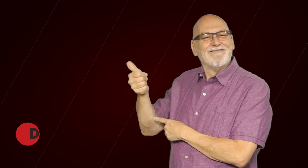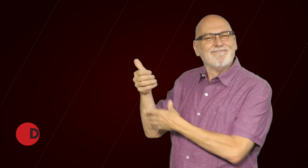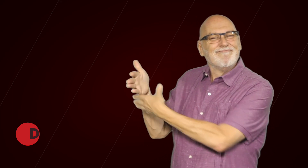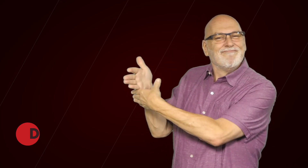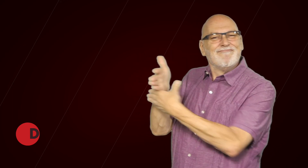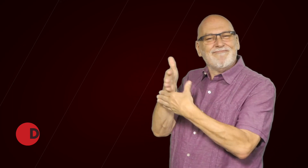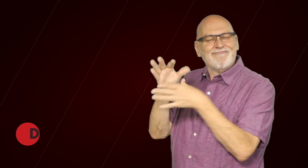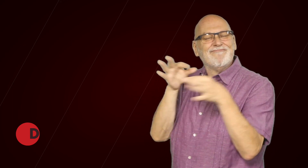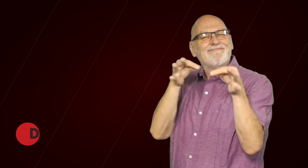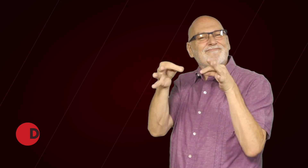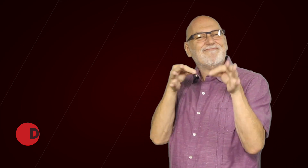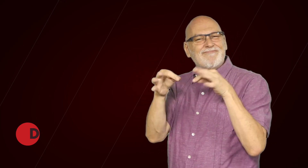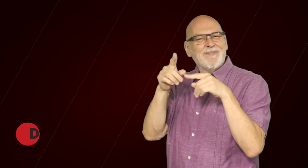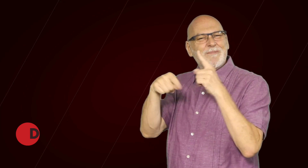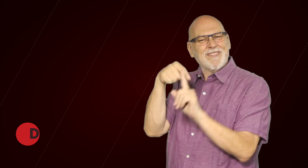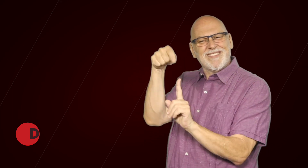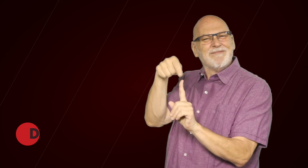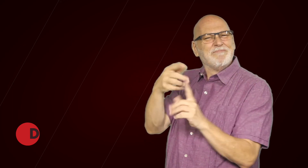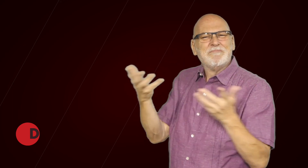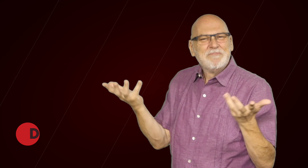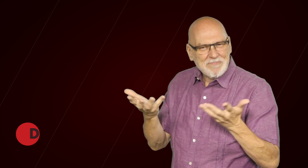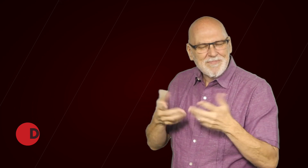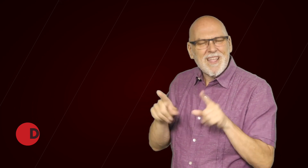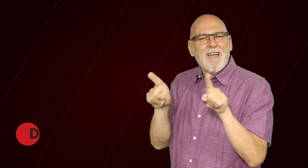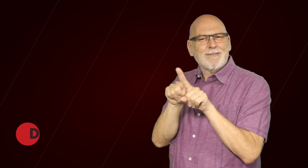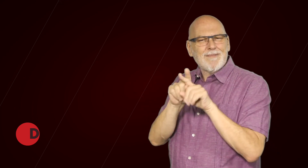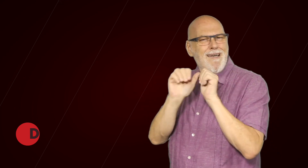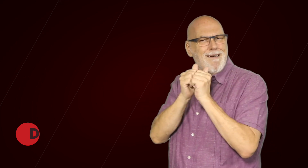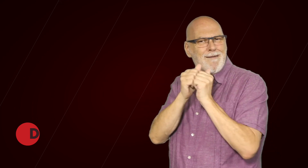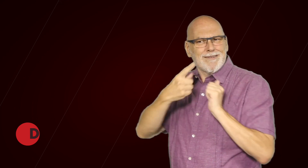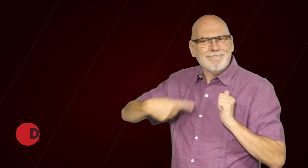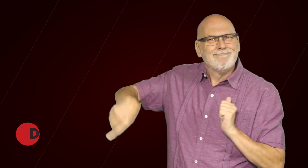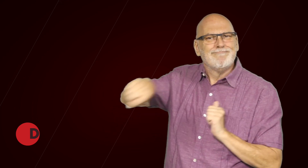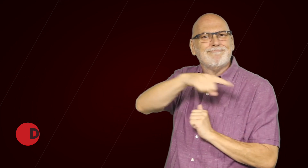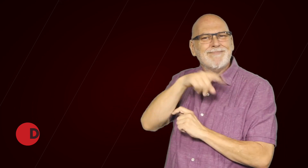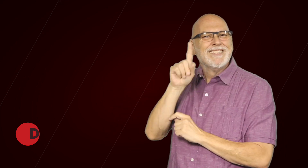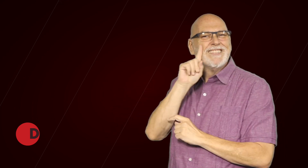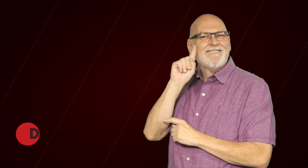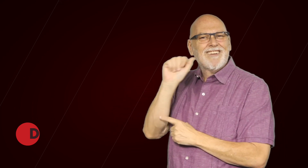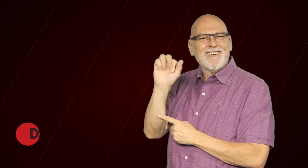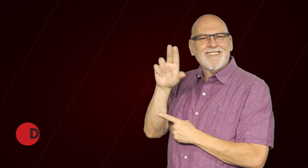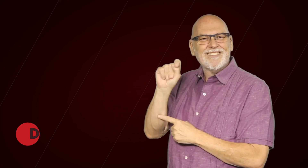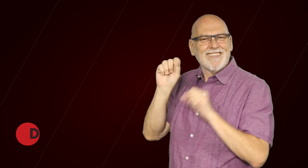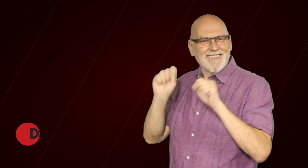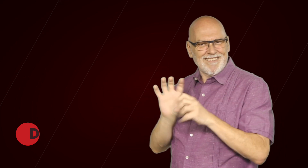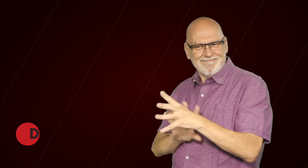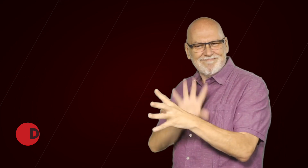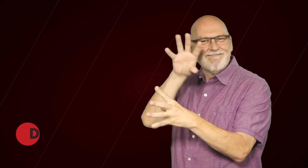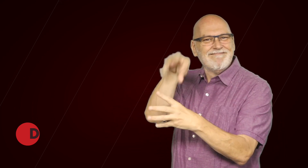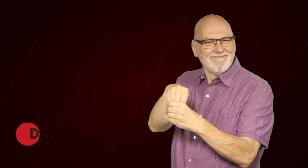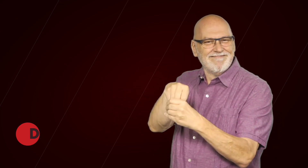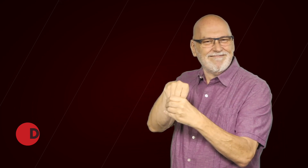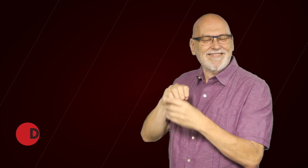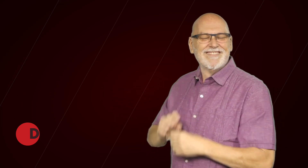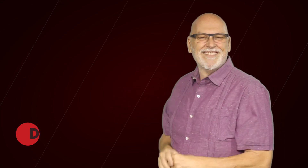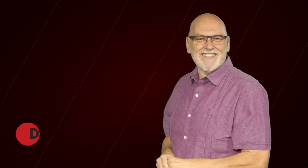with us what it is and how Deaf artists can be involved.